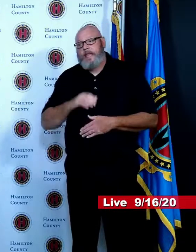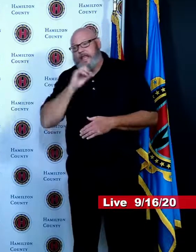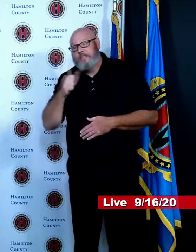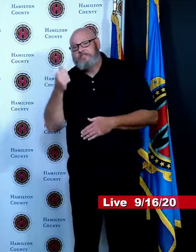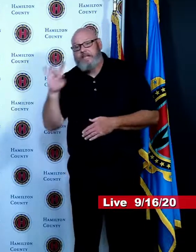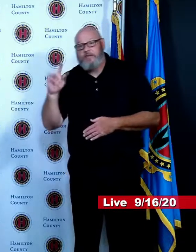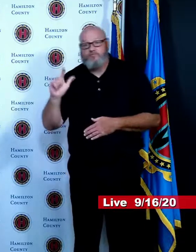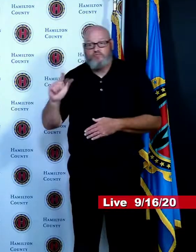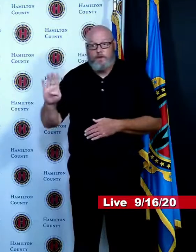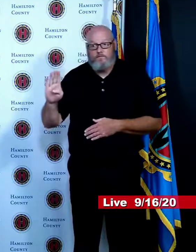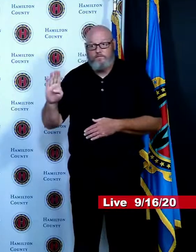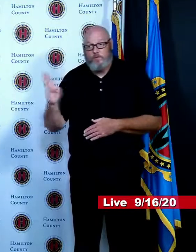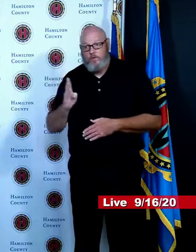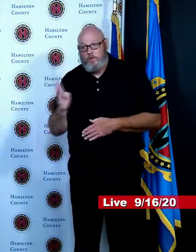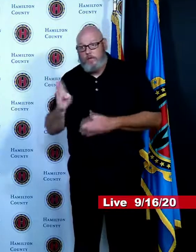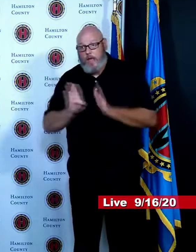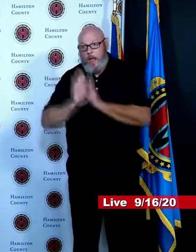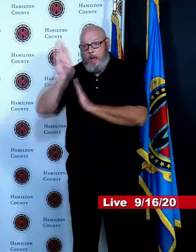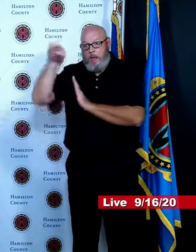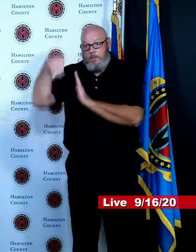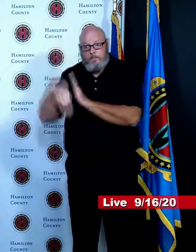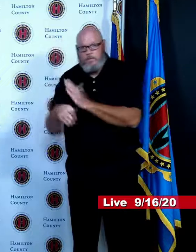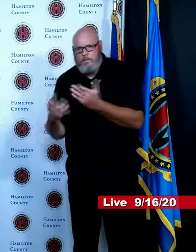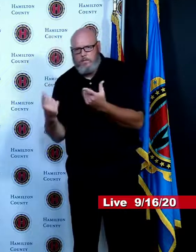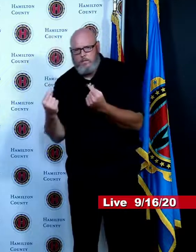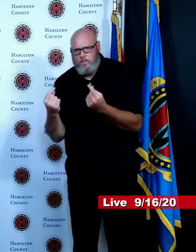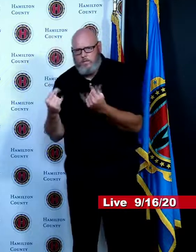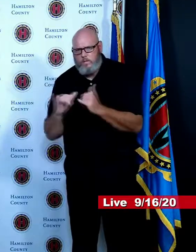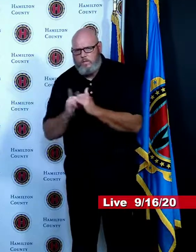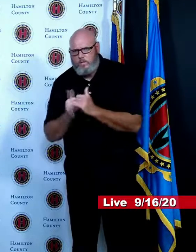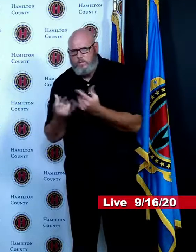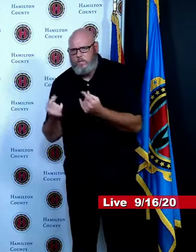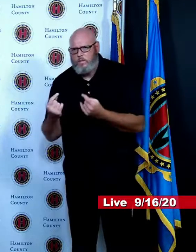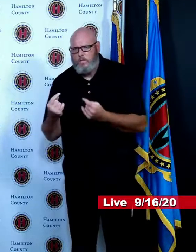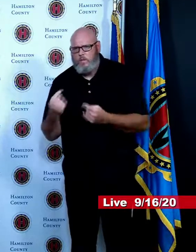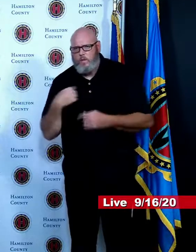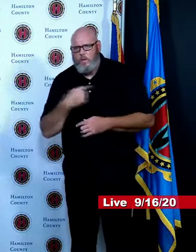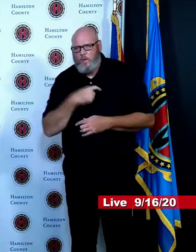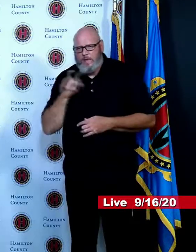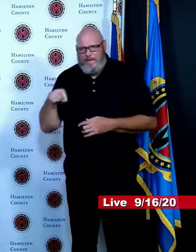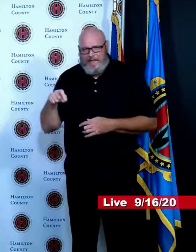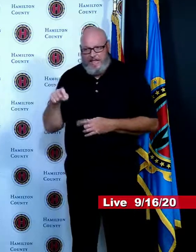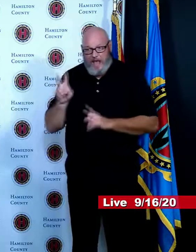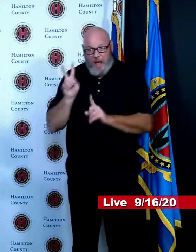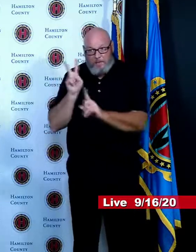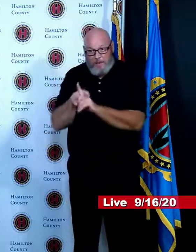a something that do we need to apply some further social pressure on that age